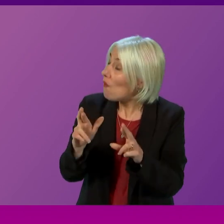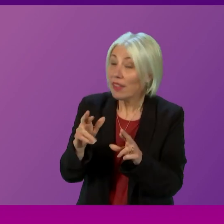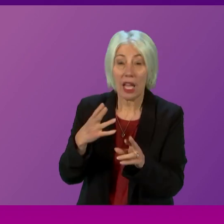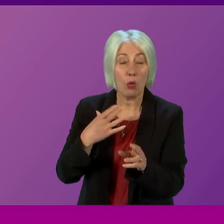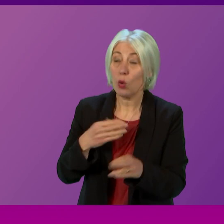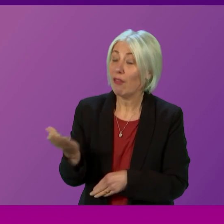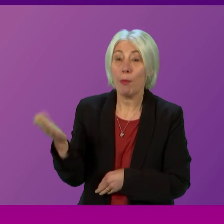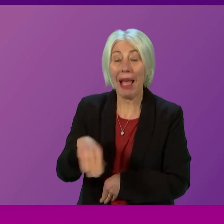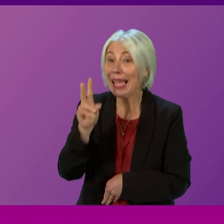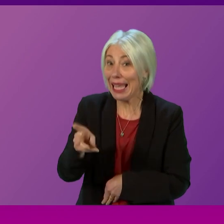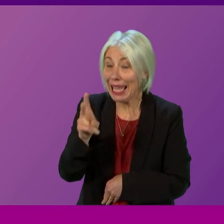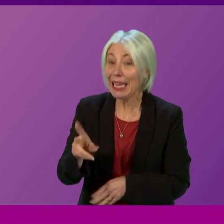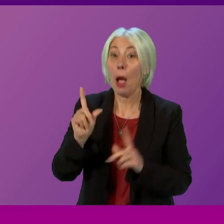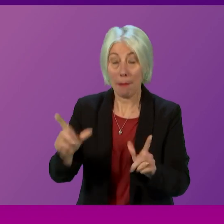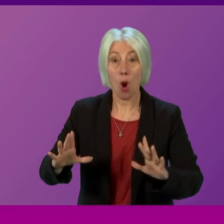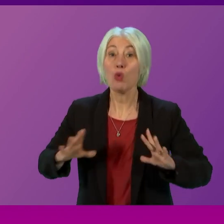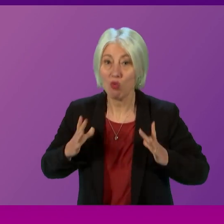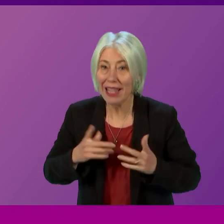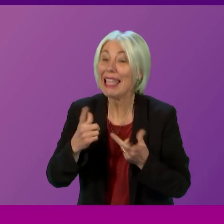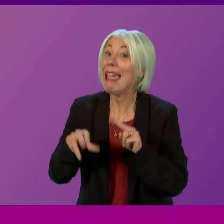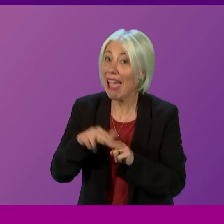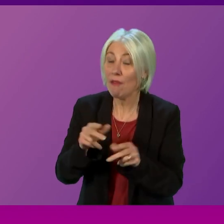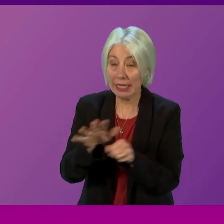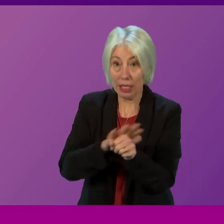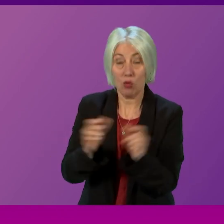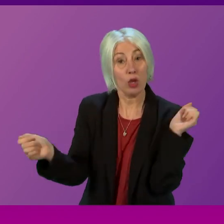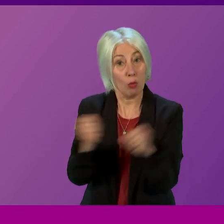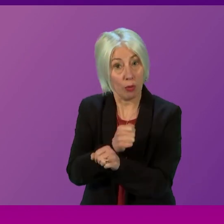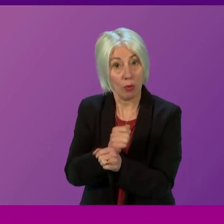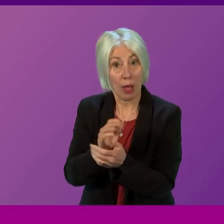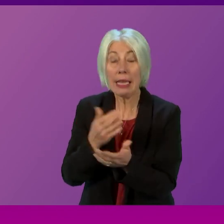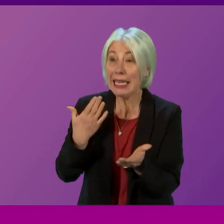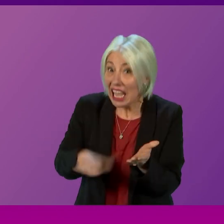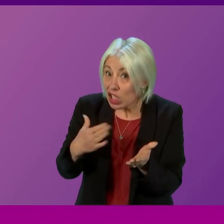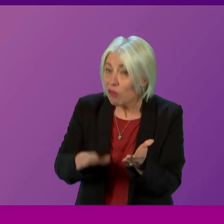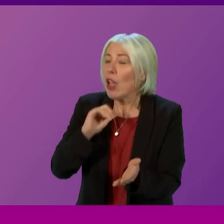but we stand ready to reintroduce it, should circumstances dictate that it is necessary. Will